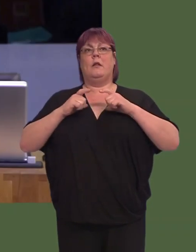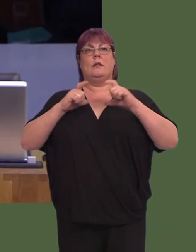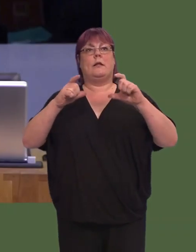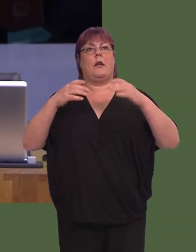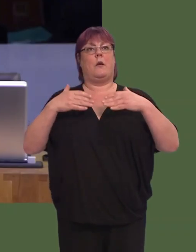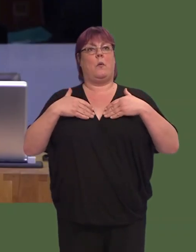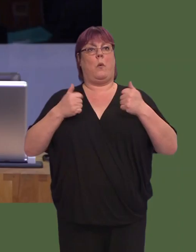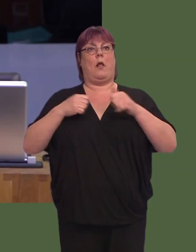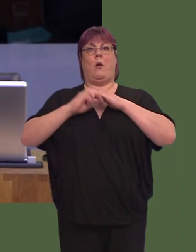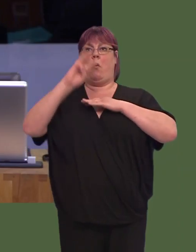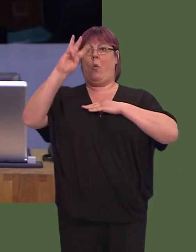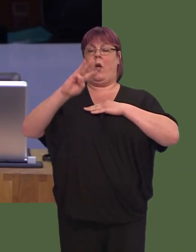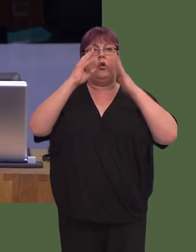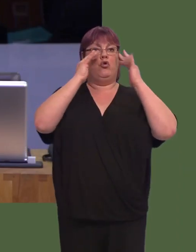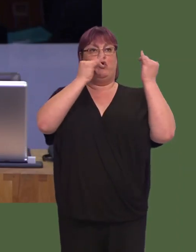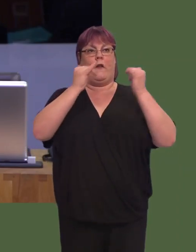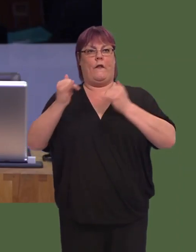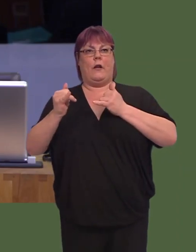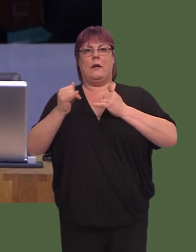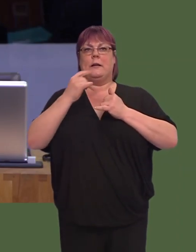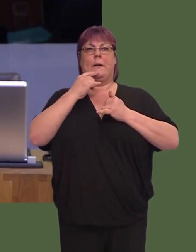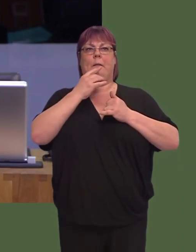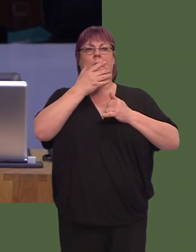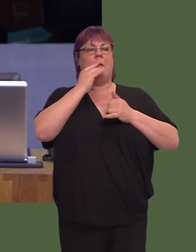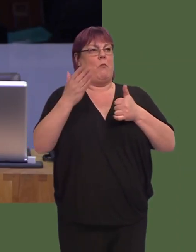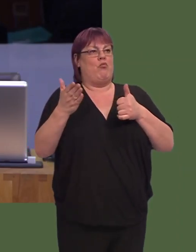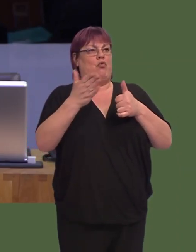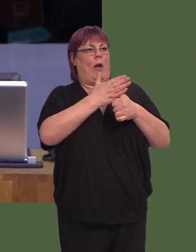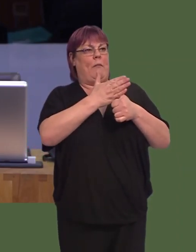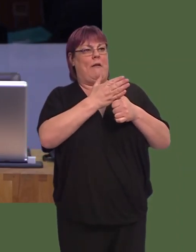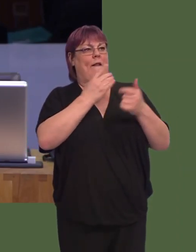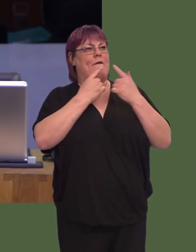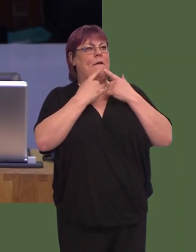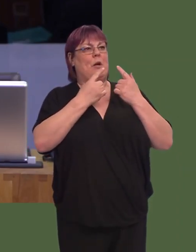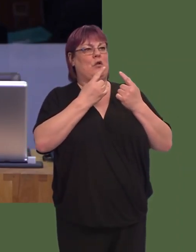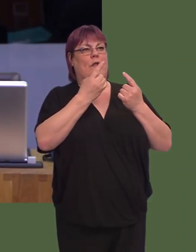doctors and nurses are not the primary source of health information, probably due to the